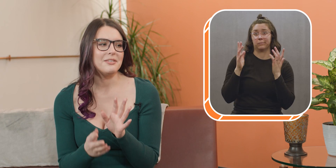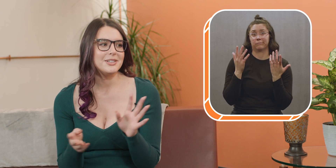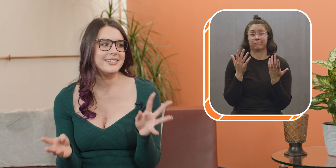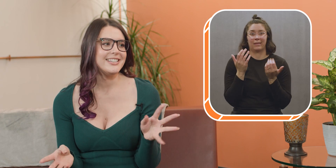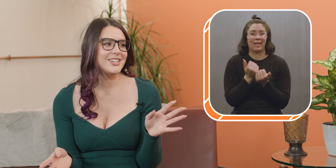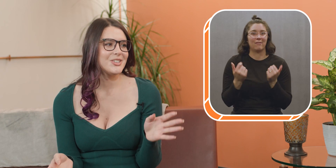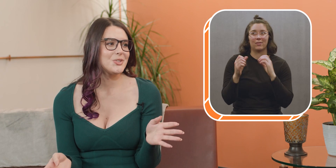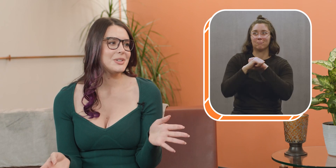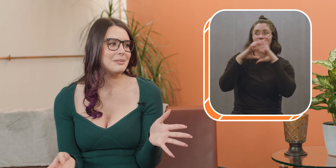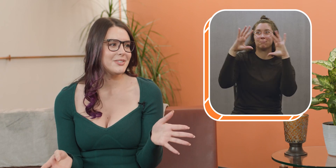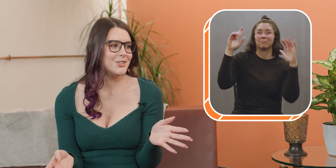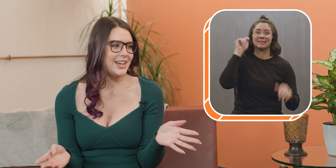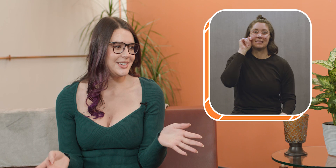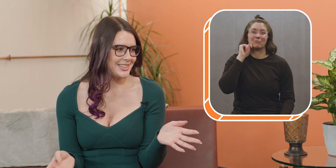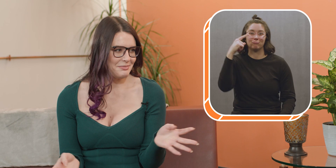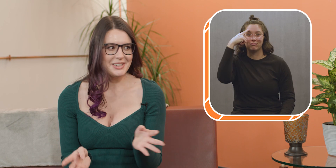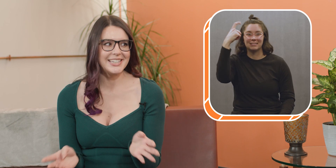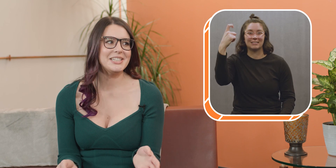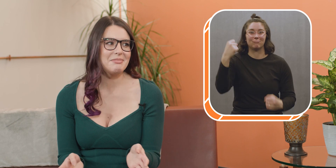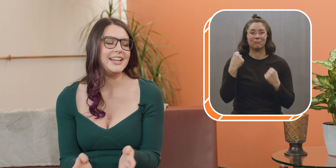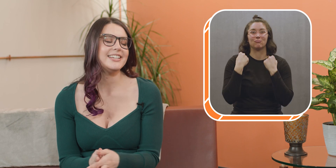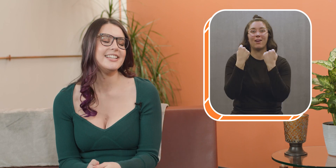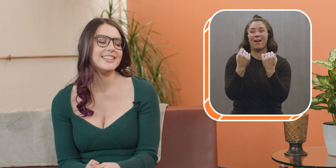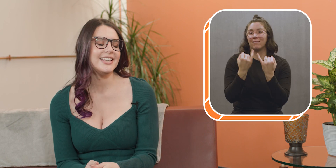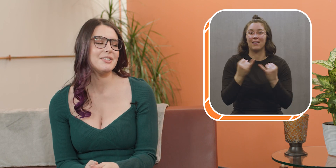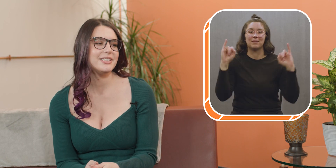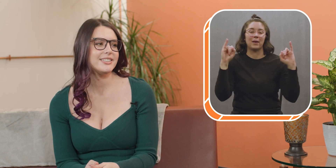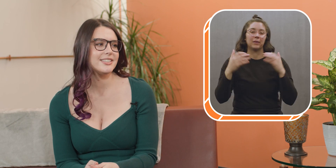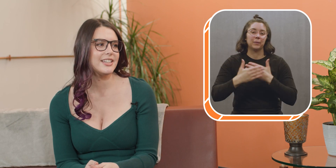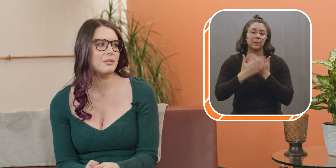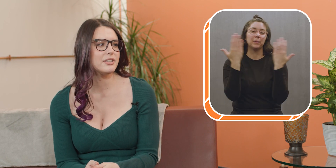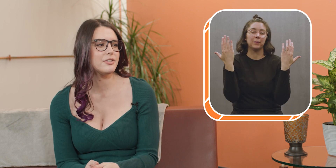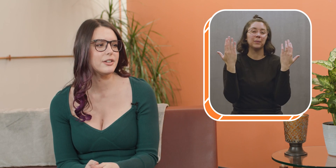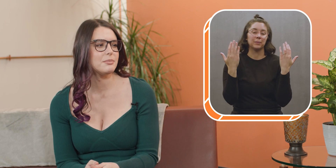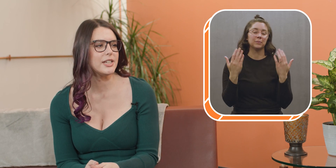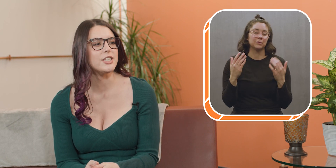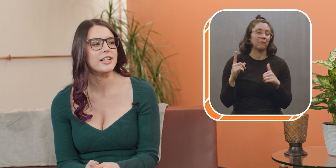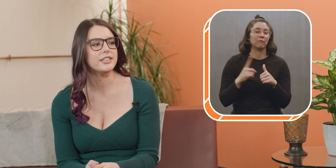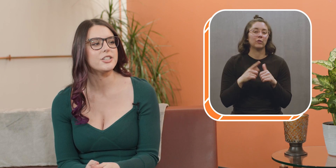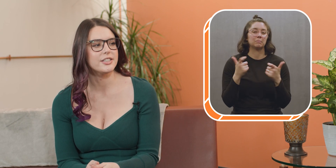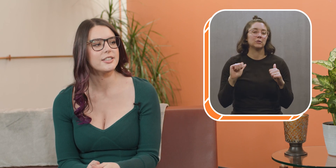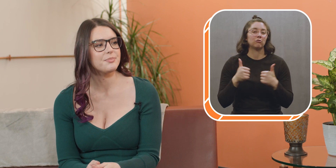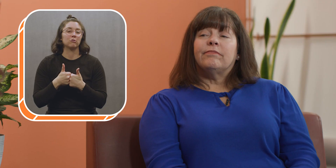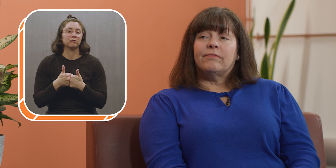every teenager's dream of driving and being independent, that was the first big challenge.